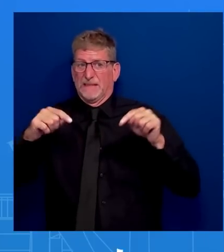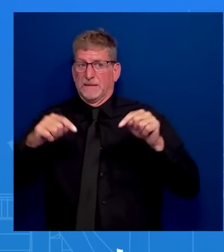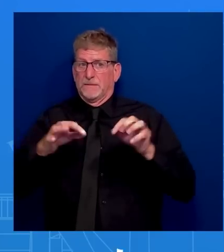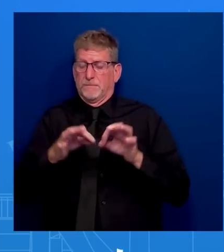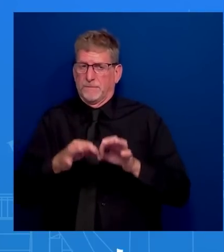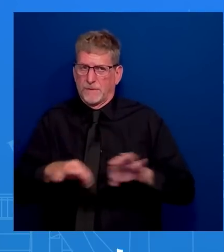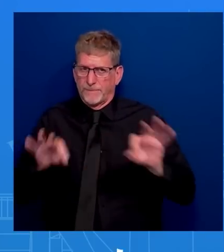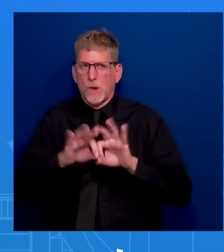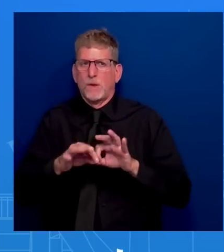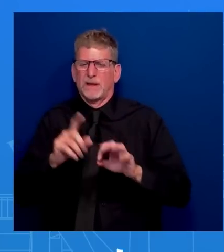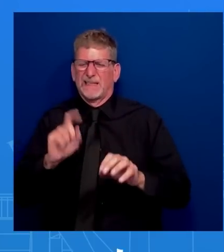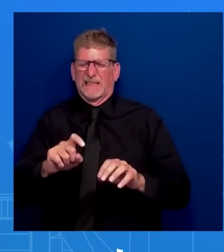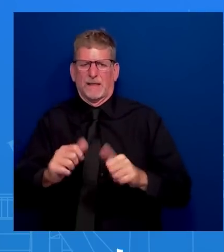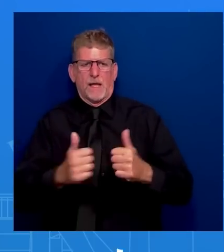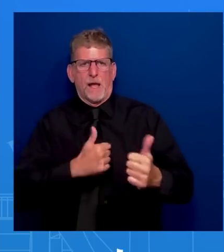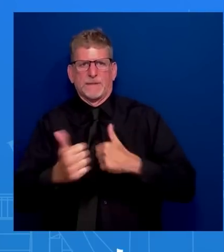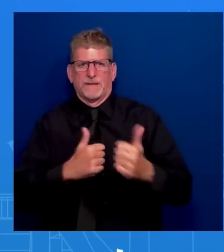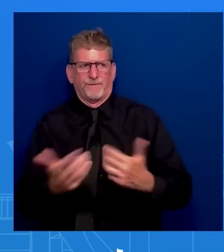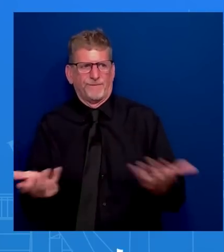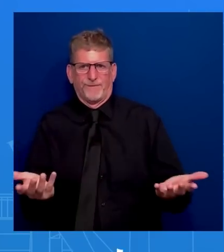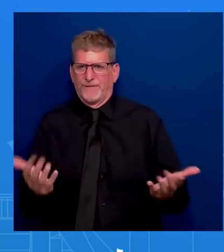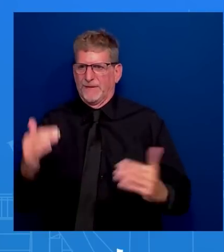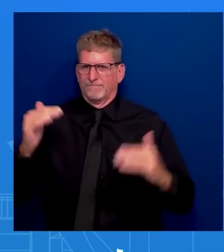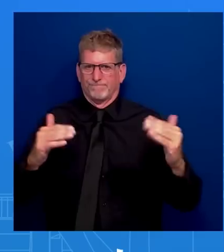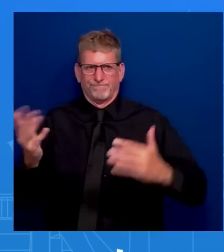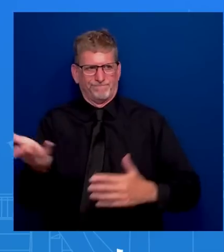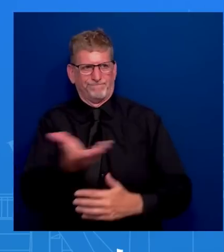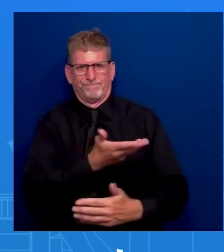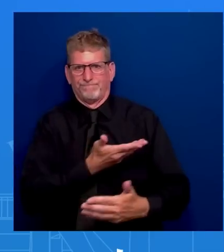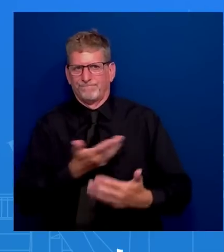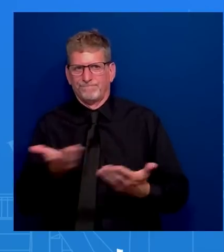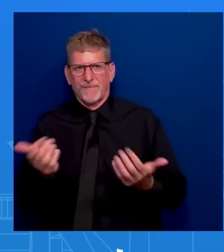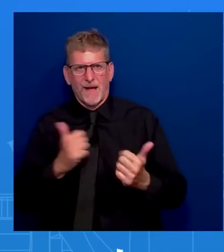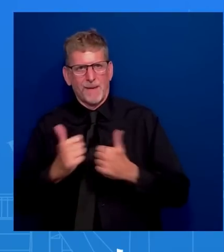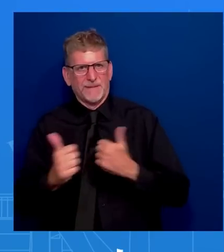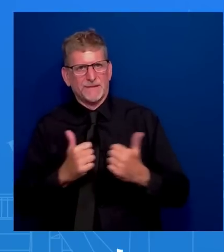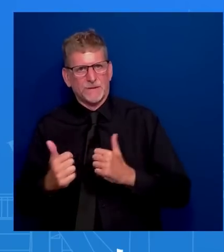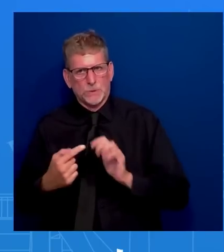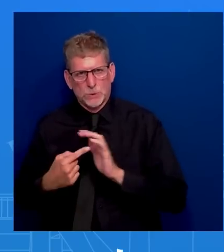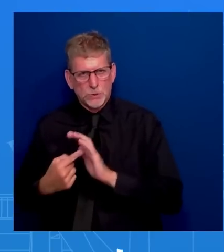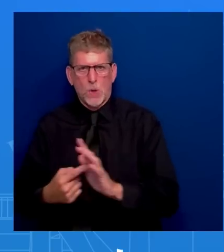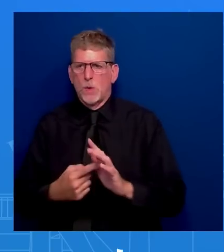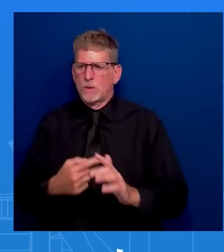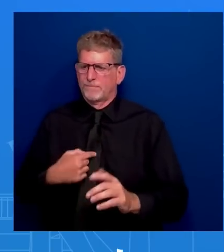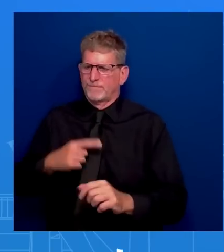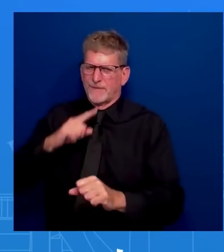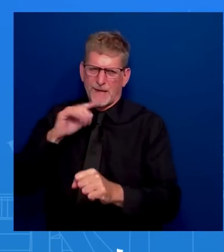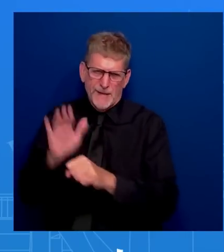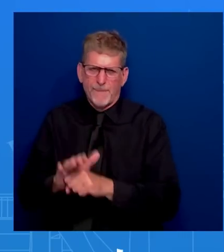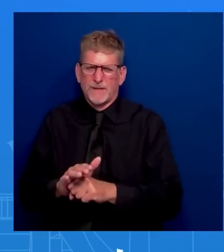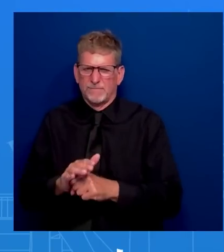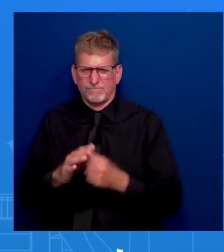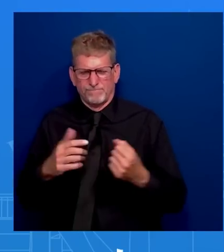so we show that we are committed in investing in us -- in "Made in America" -- and committed and making sure